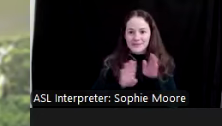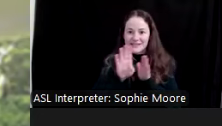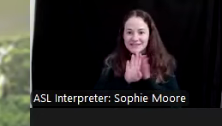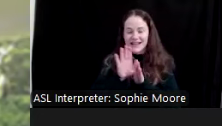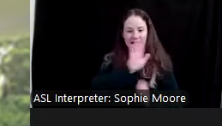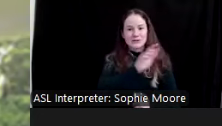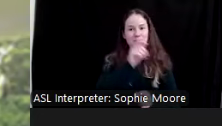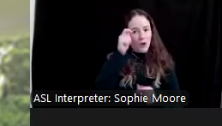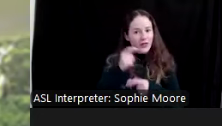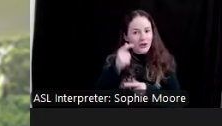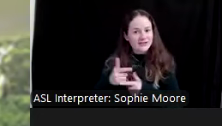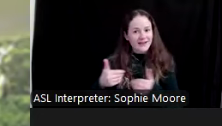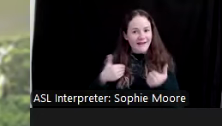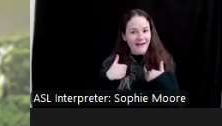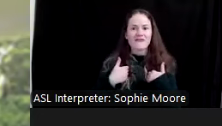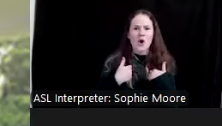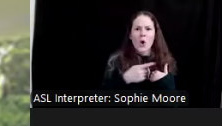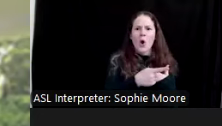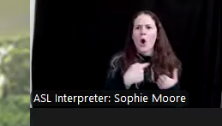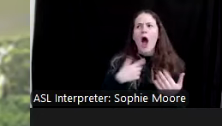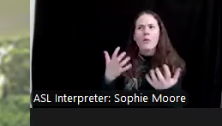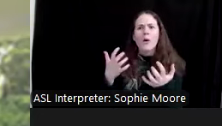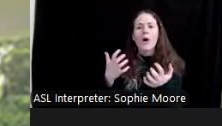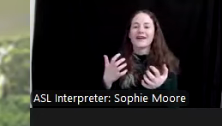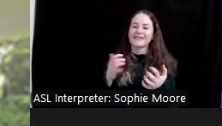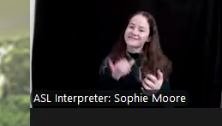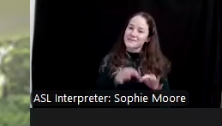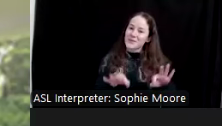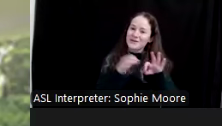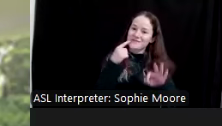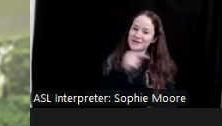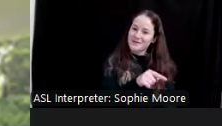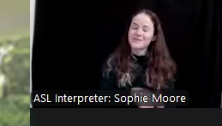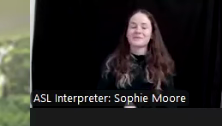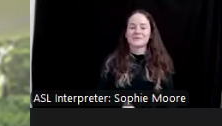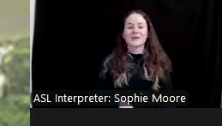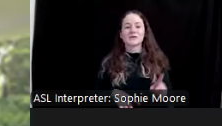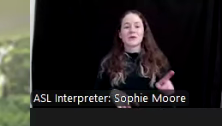been really important. Um so the supports are having a gym that accommodates him, having a group that